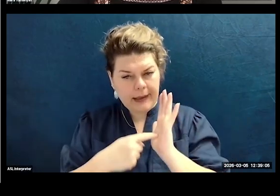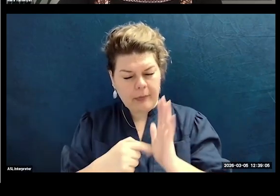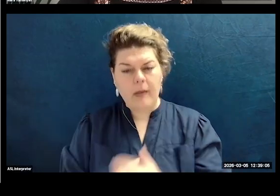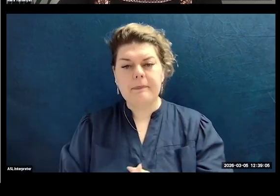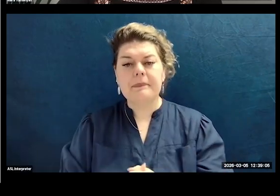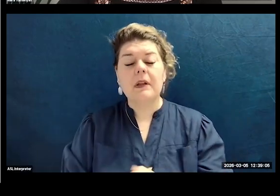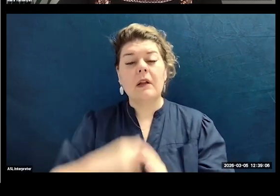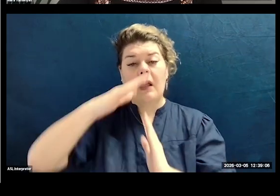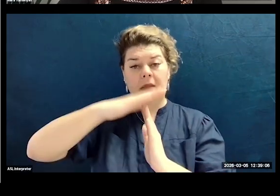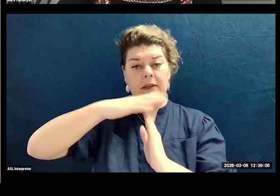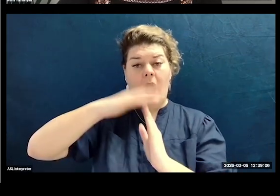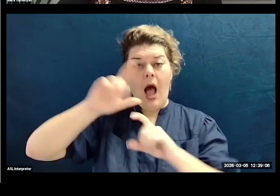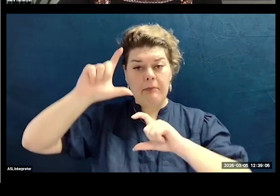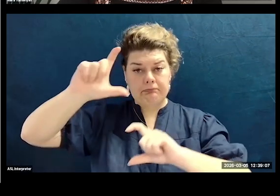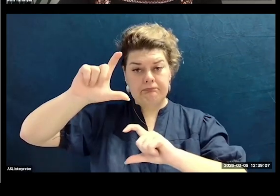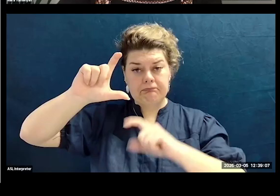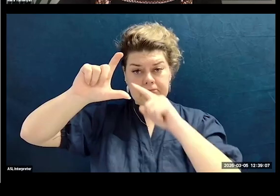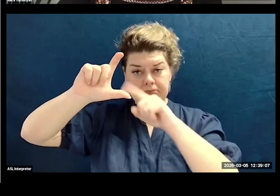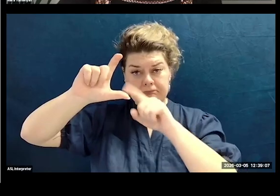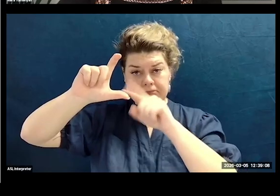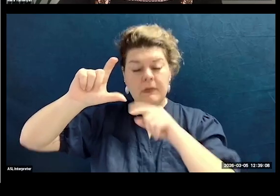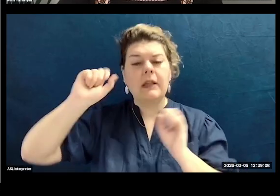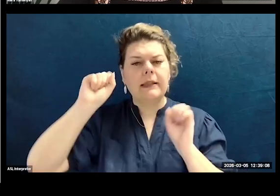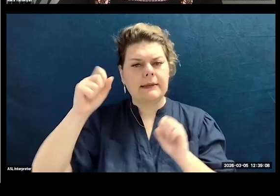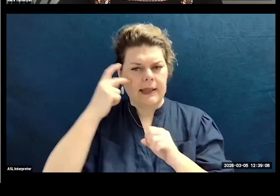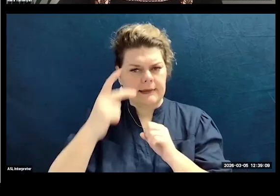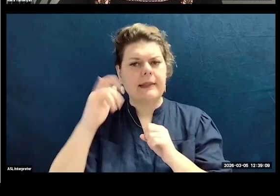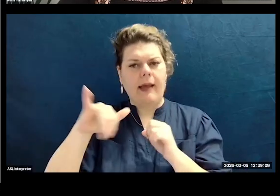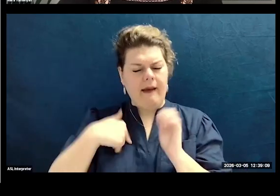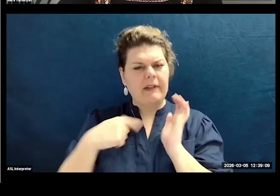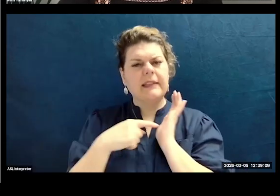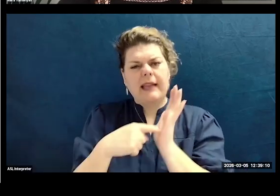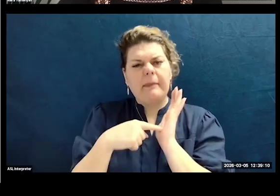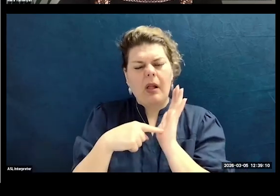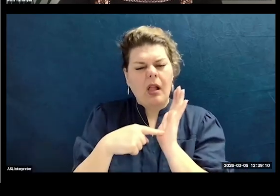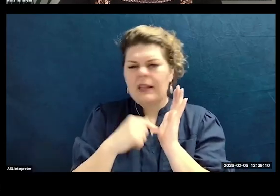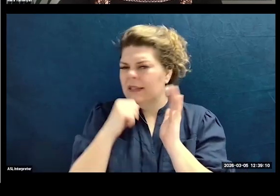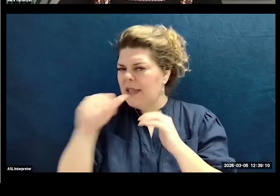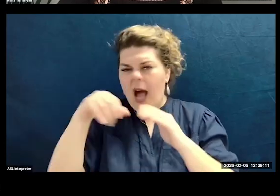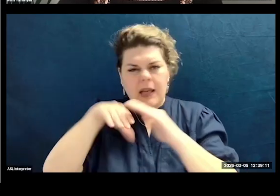The top part of the screen, as you see, has an example of inaccessible table.